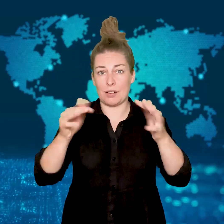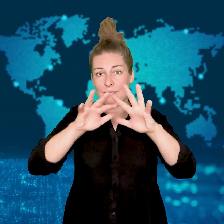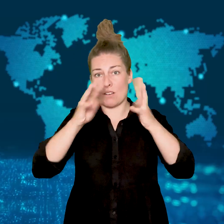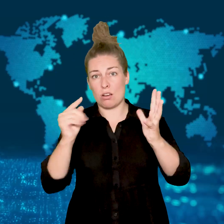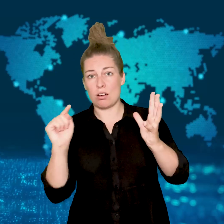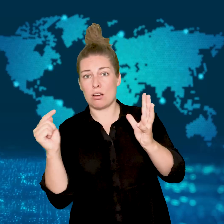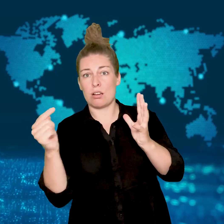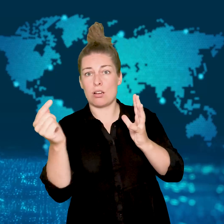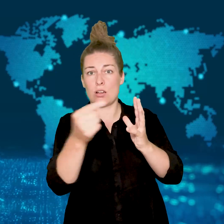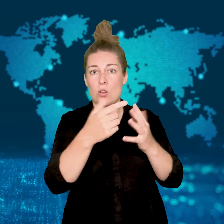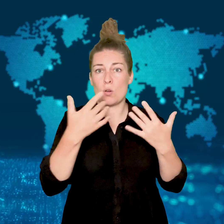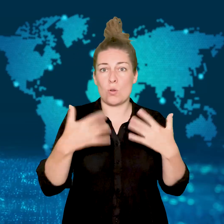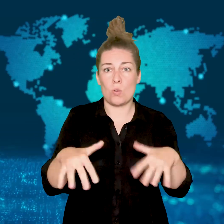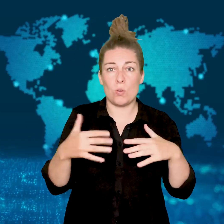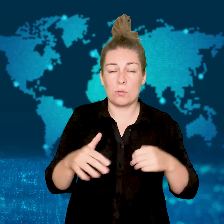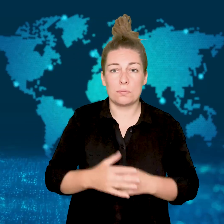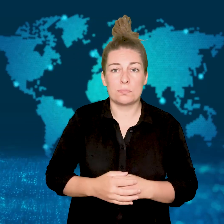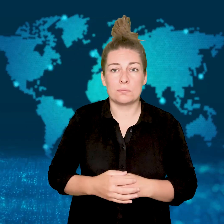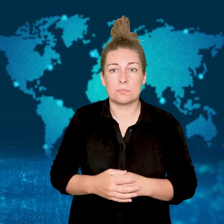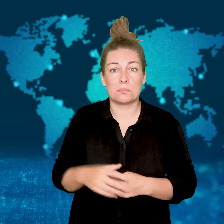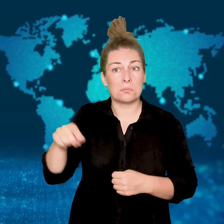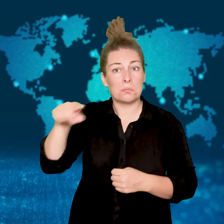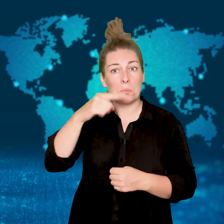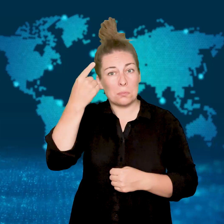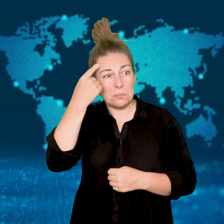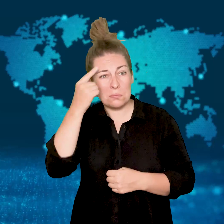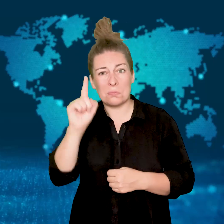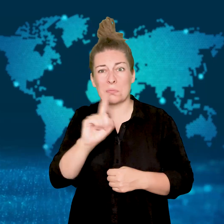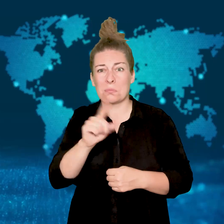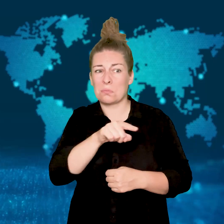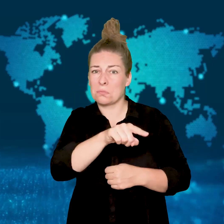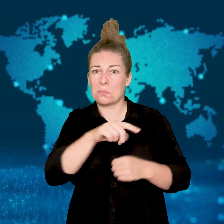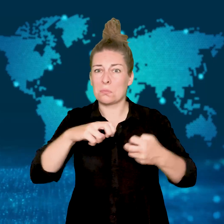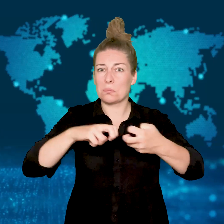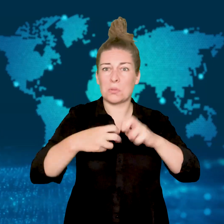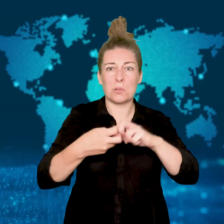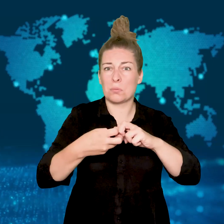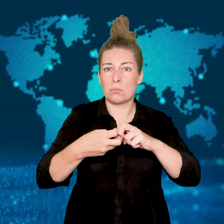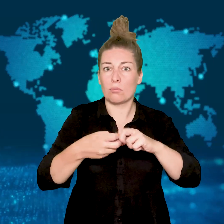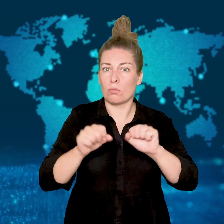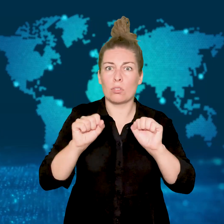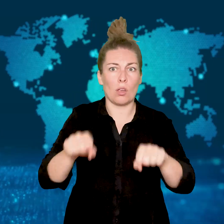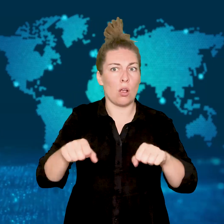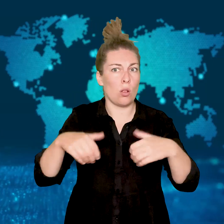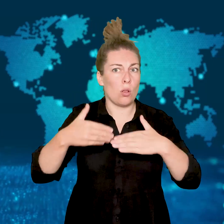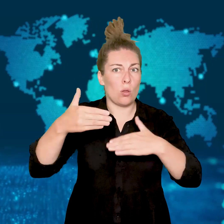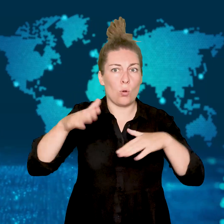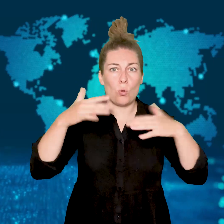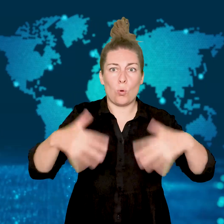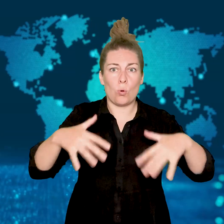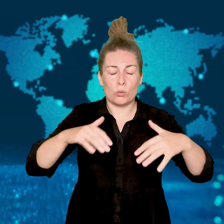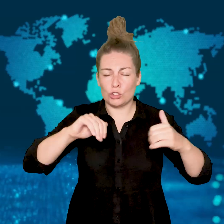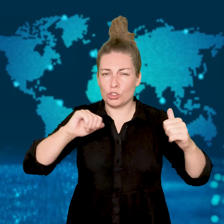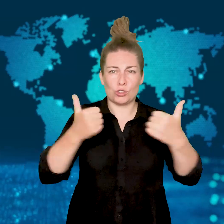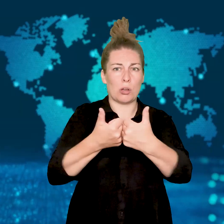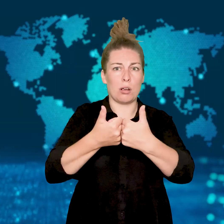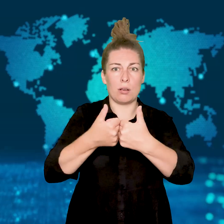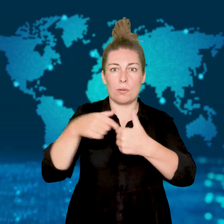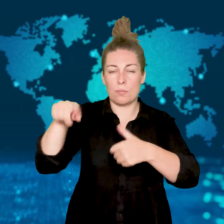they can become a challenge to people in the region as well.